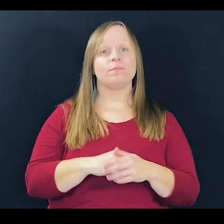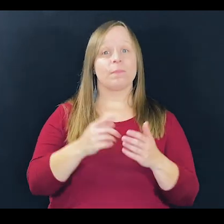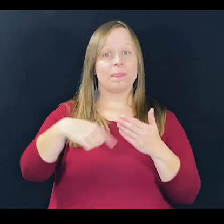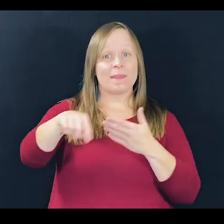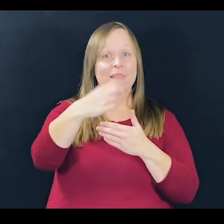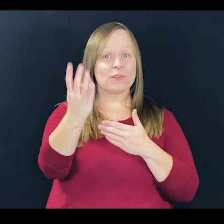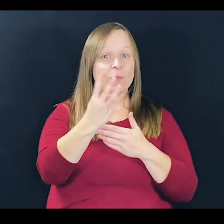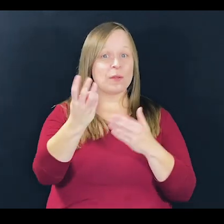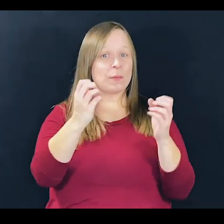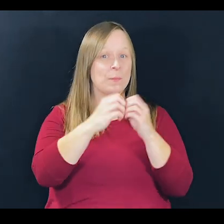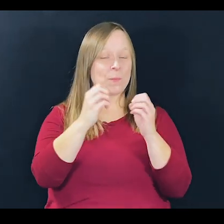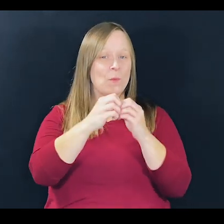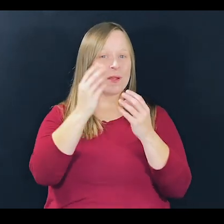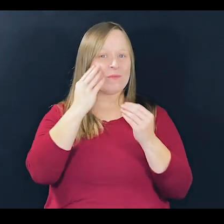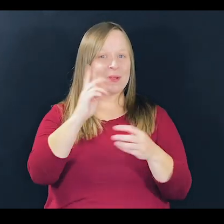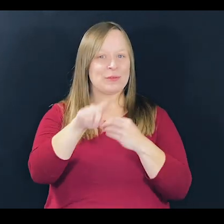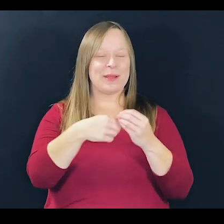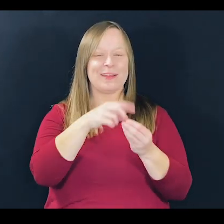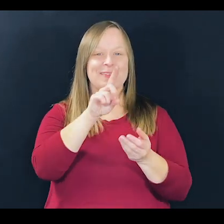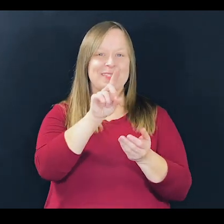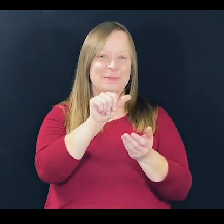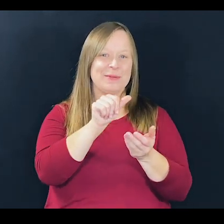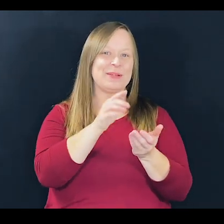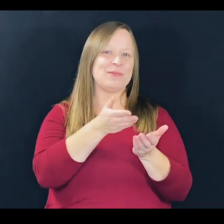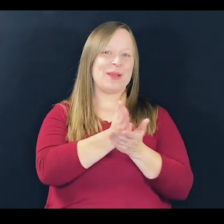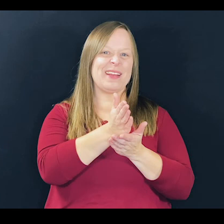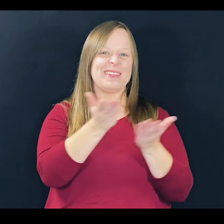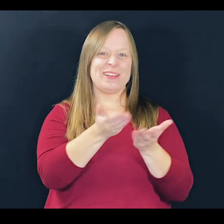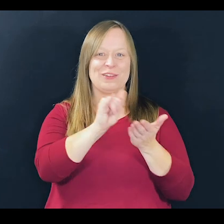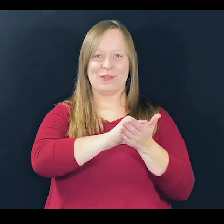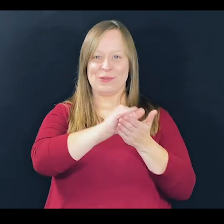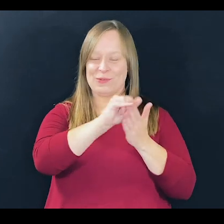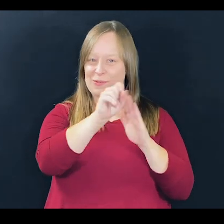Tune in next Wednesday where we'll bring you more information on disability rights in